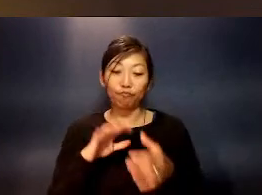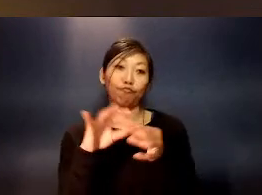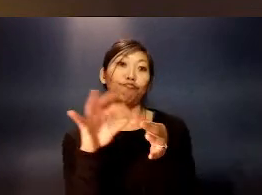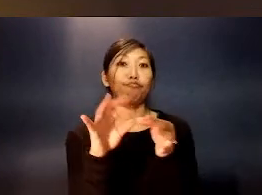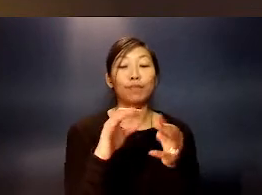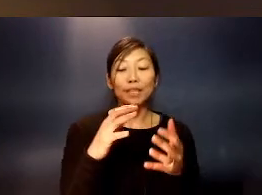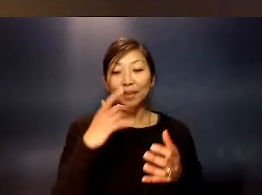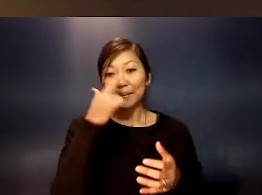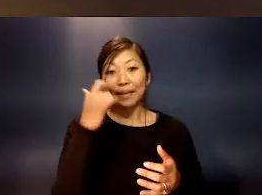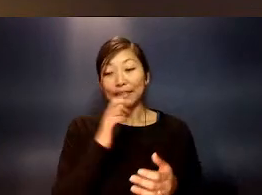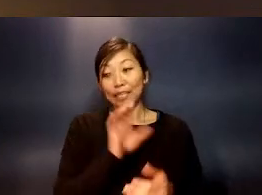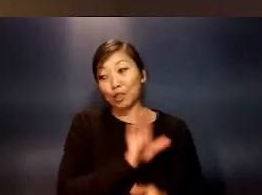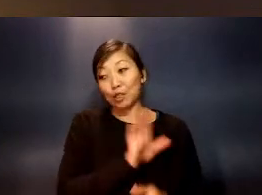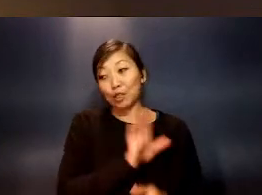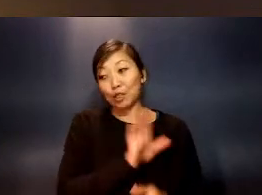FAILS, AND WE CAN COME BACK WITH A MORE CONSENSUS